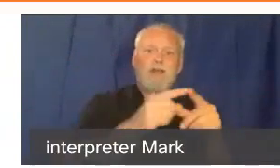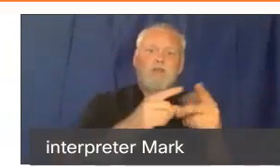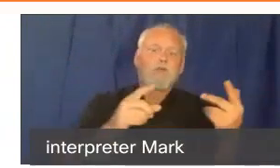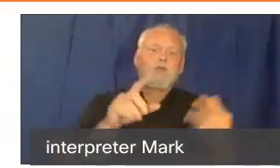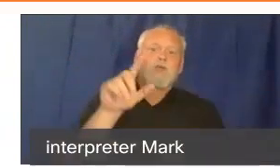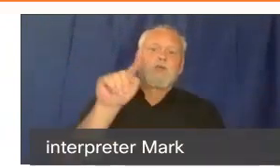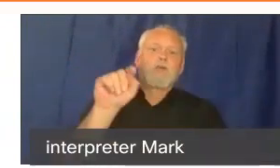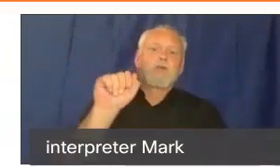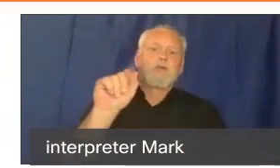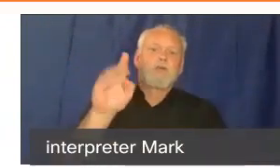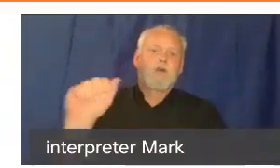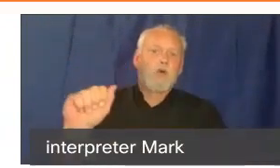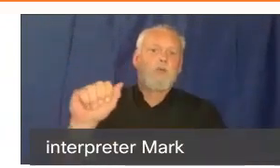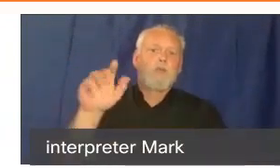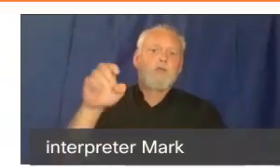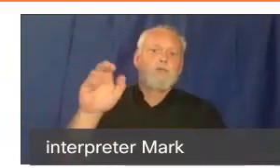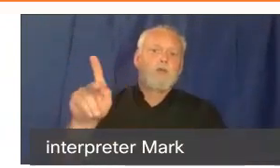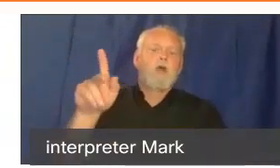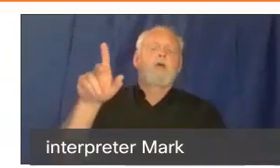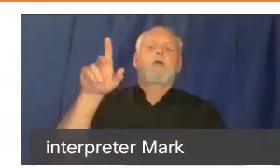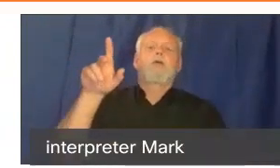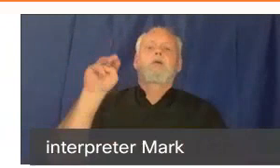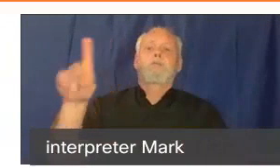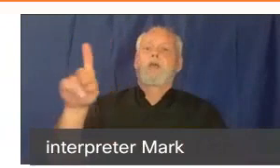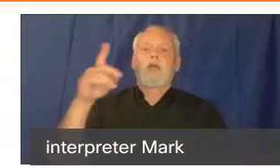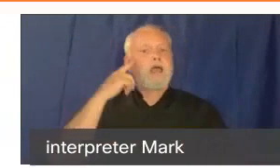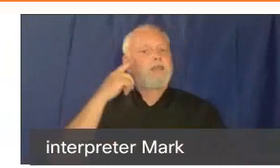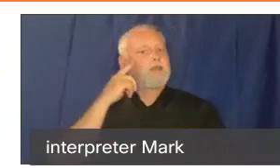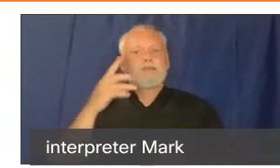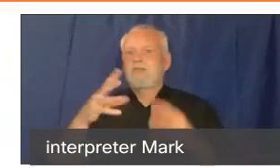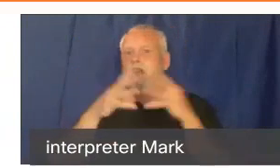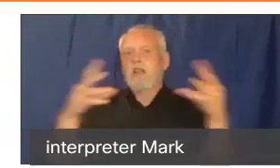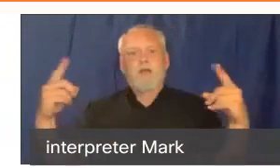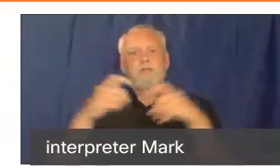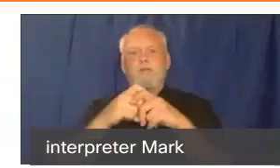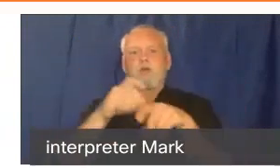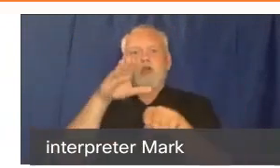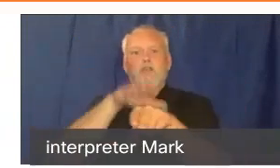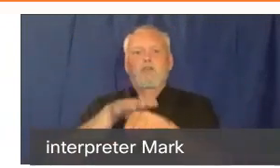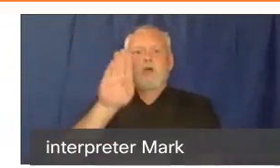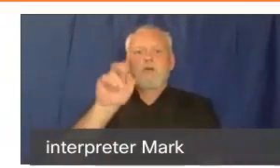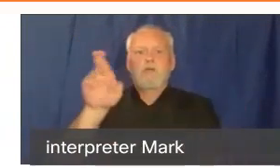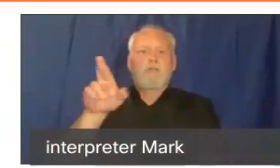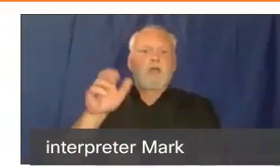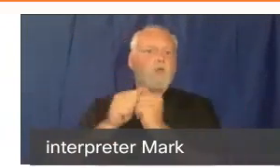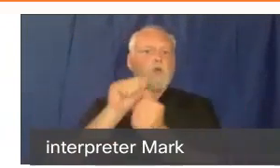I think there's a lot of excessive complications by putting this along Blair road with all the businesses and what not there.